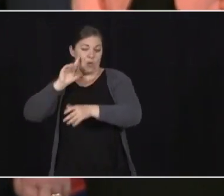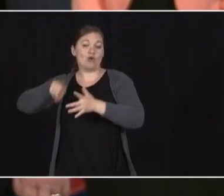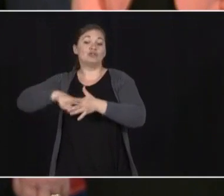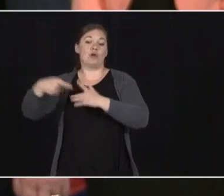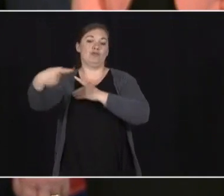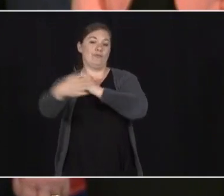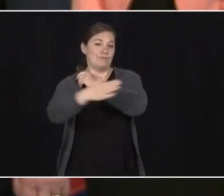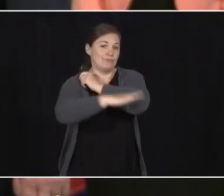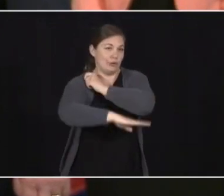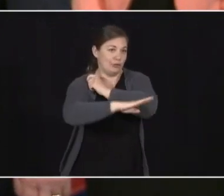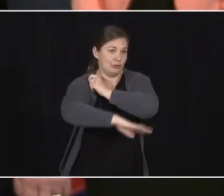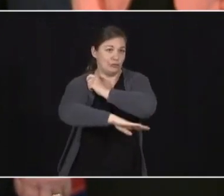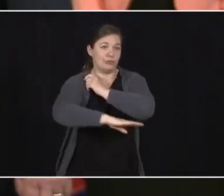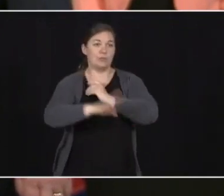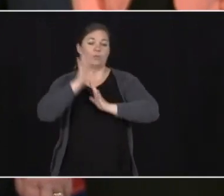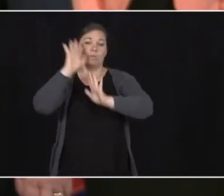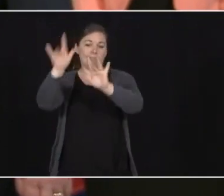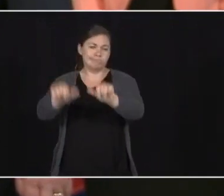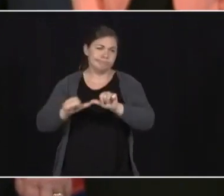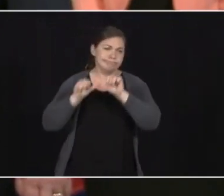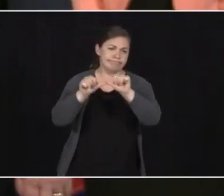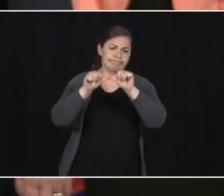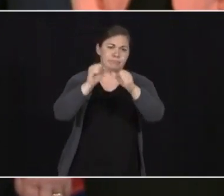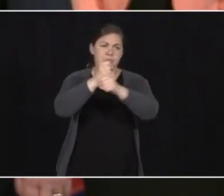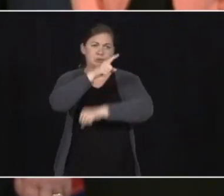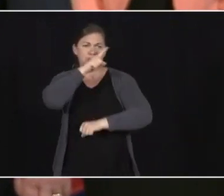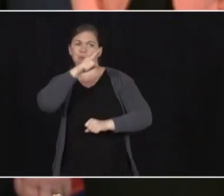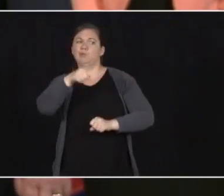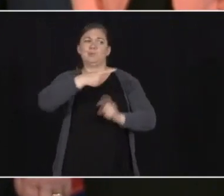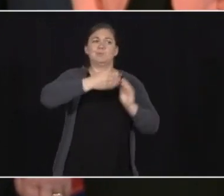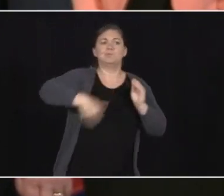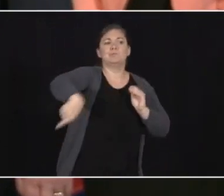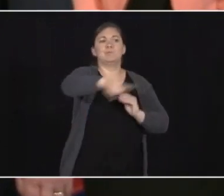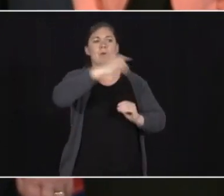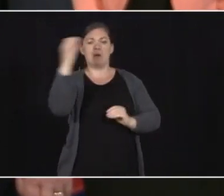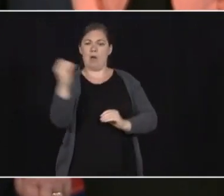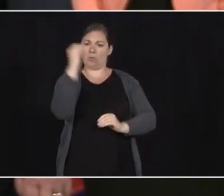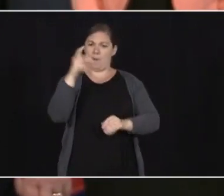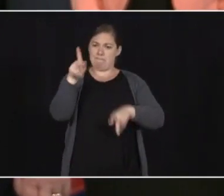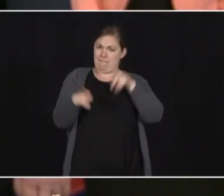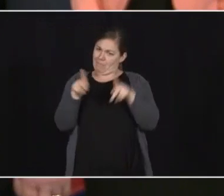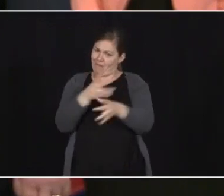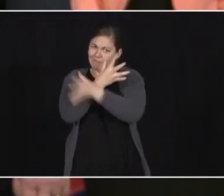Ontarians safe and we will continue to be transparent